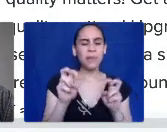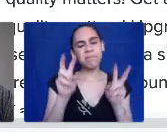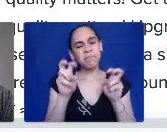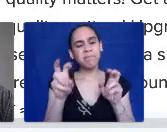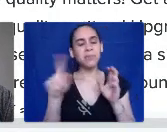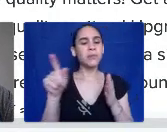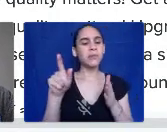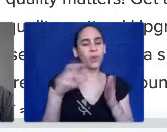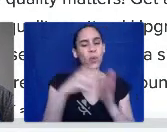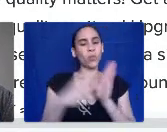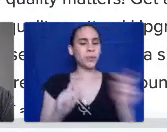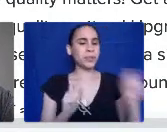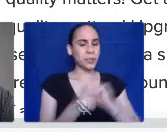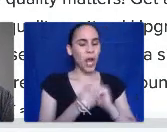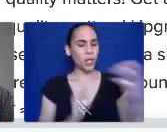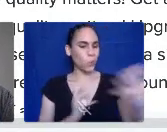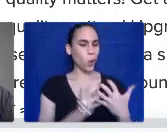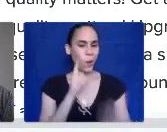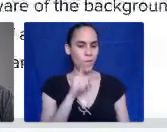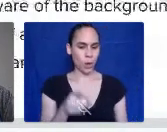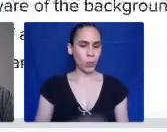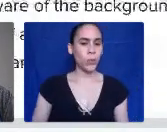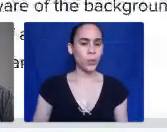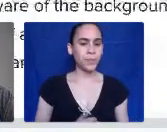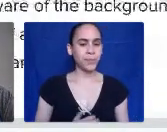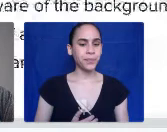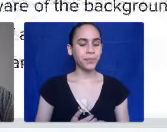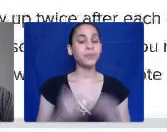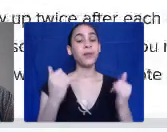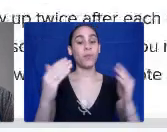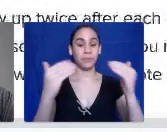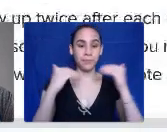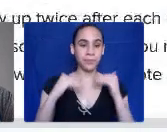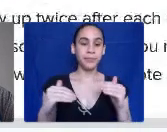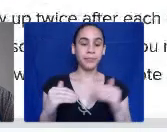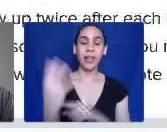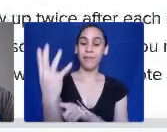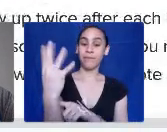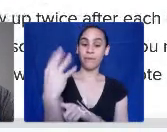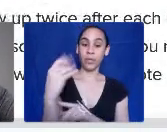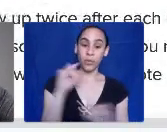for you right so let's specifically talk about video interviews which are very very different